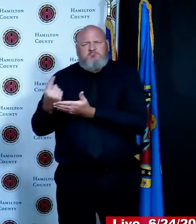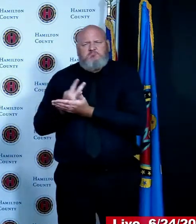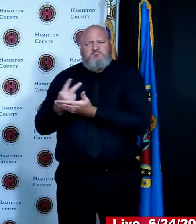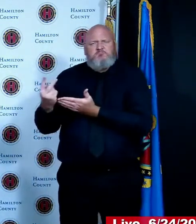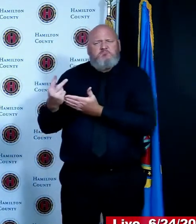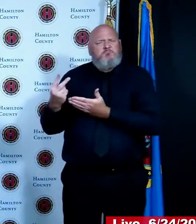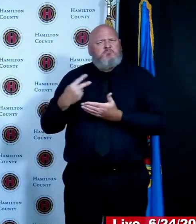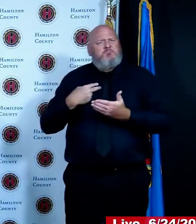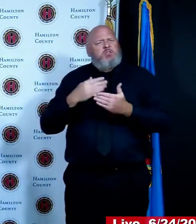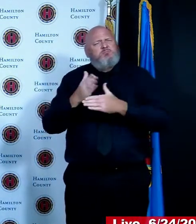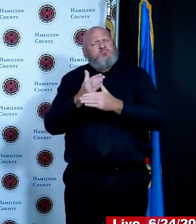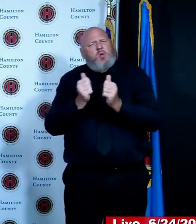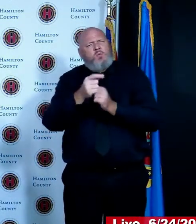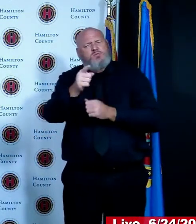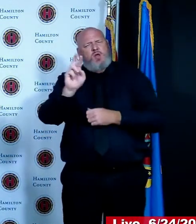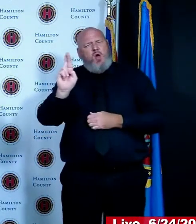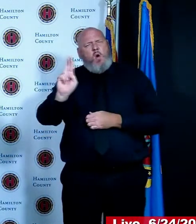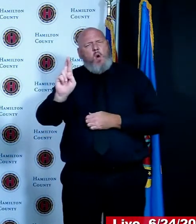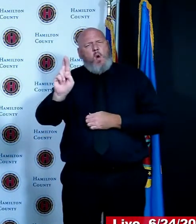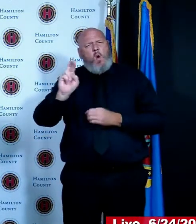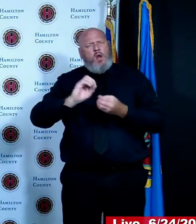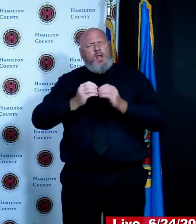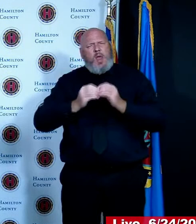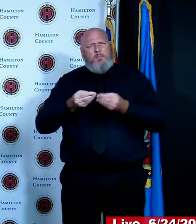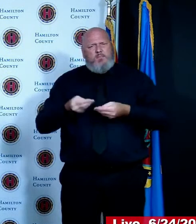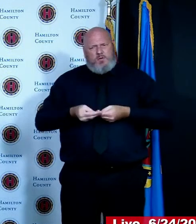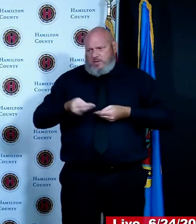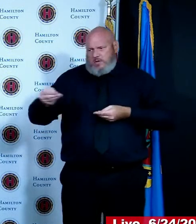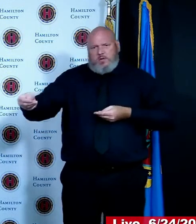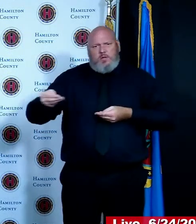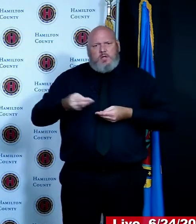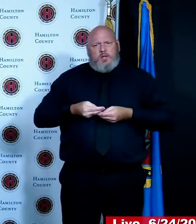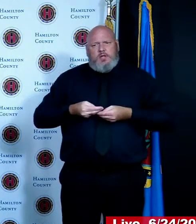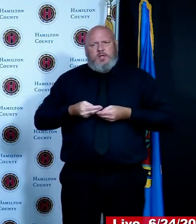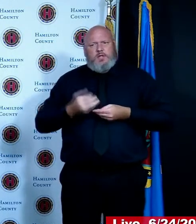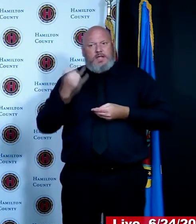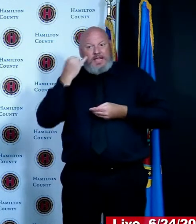it's over one an outbreak will continue to spread if an reproductive number